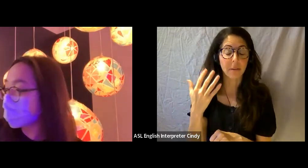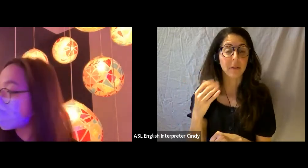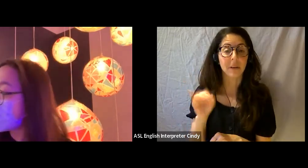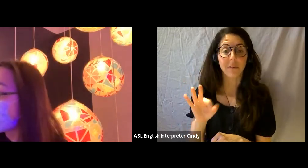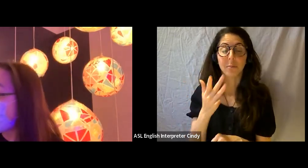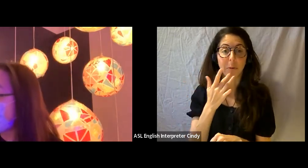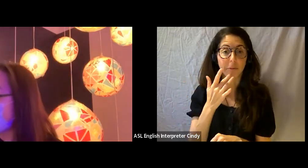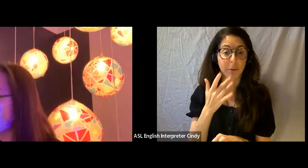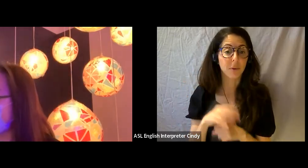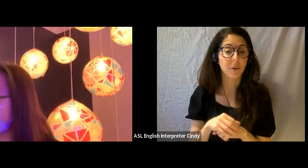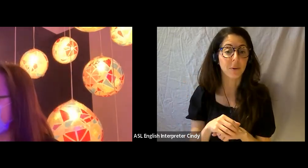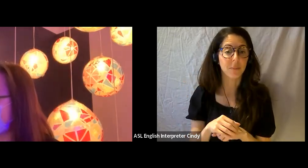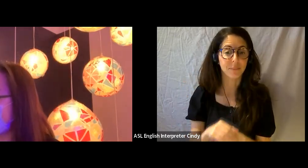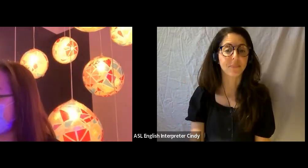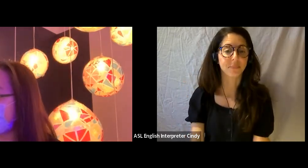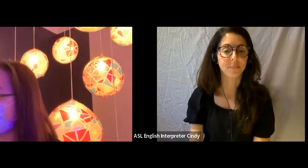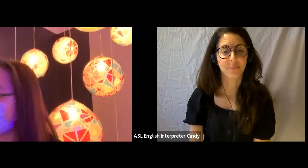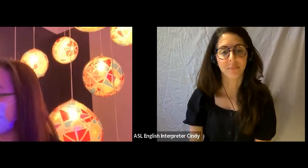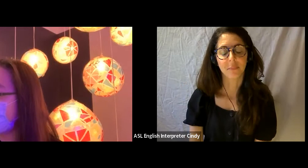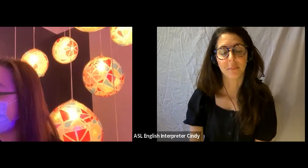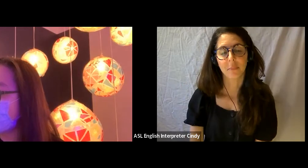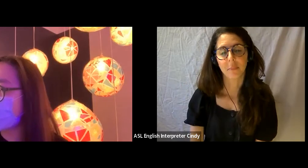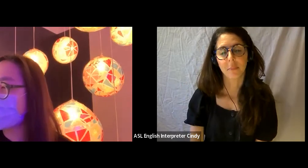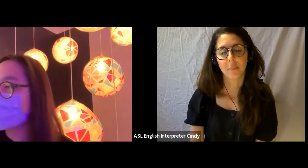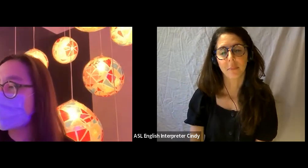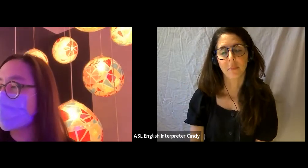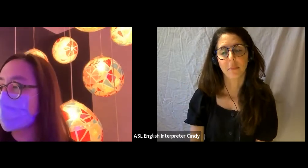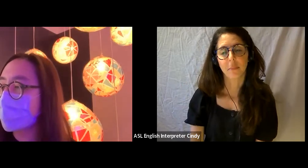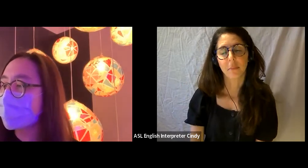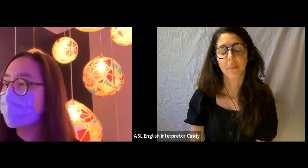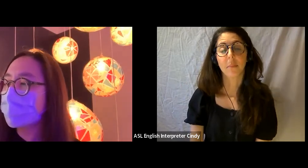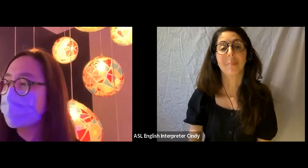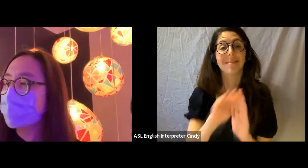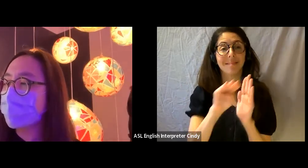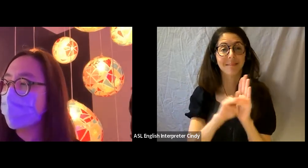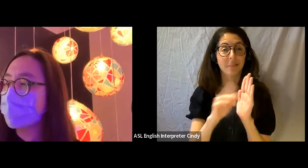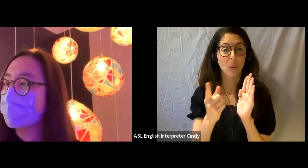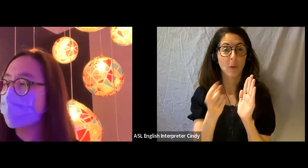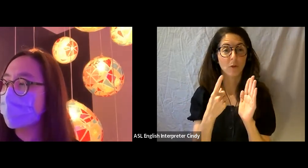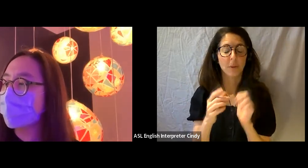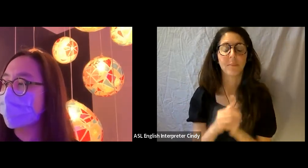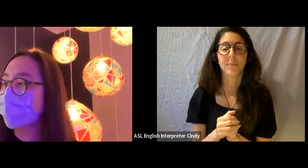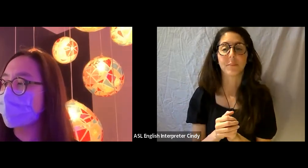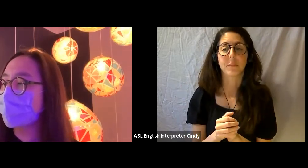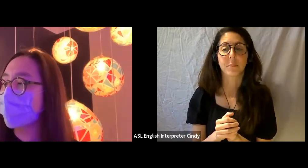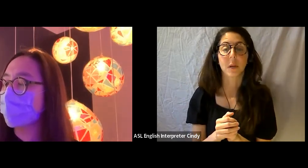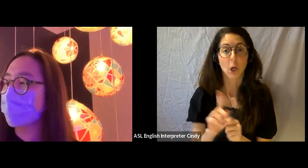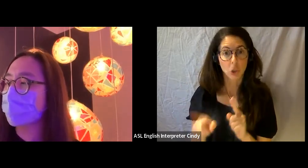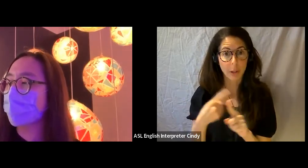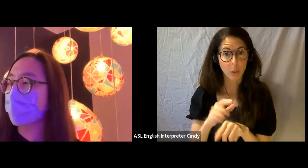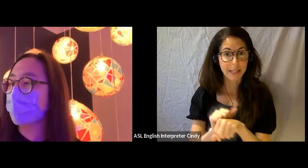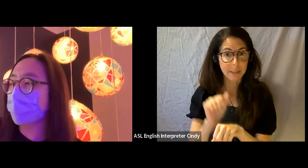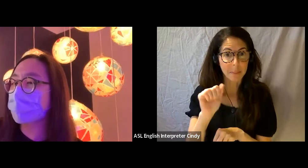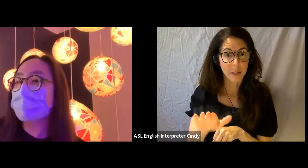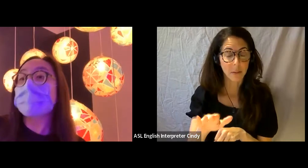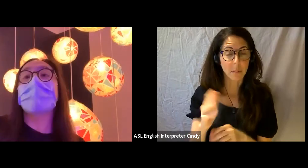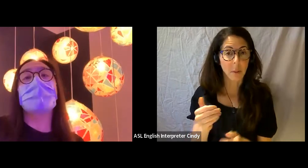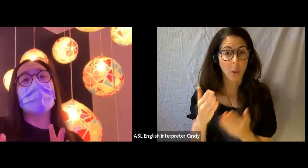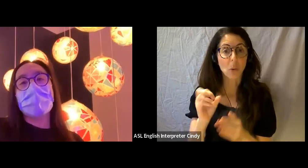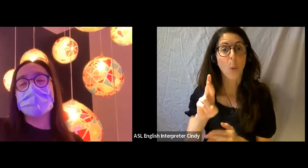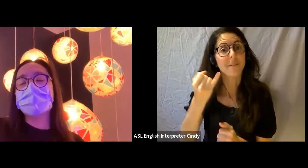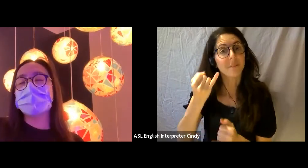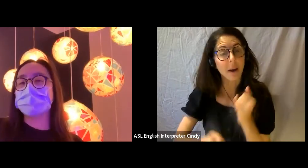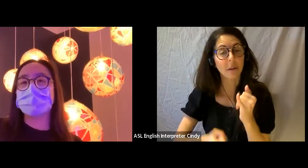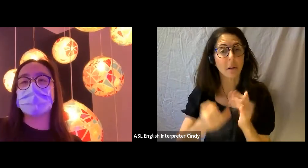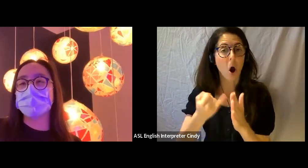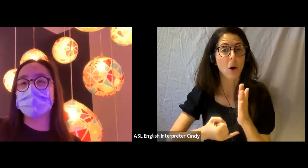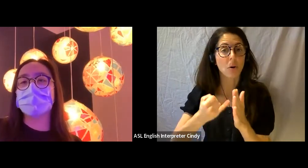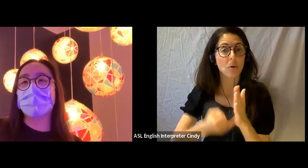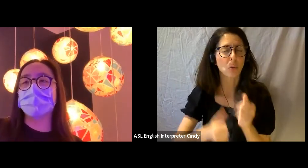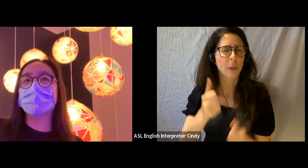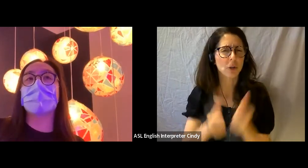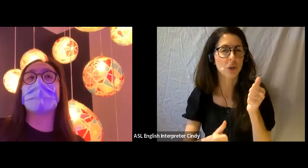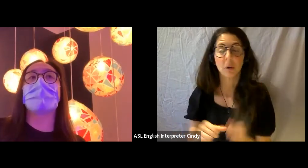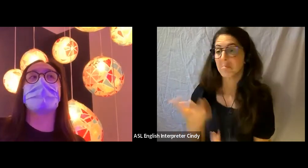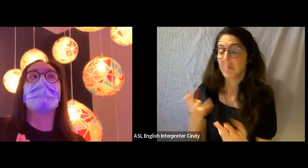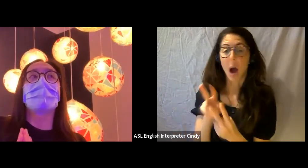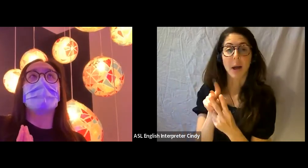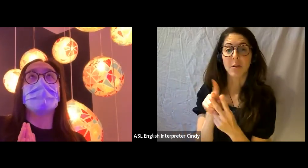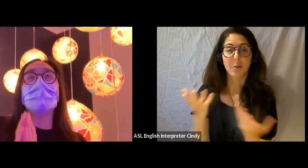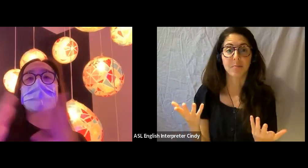And then, the next question I got: Do we only submit a proposal or final artwork? Either is totally fine, in the proposal